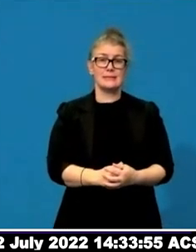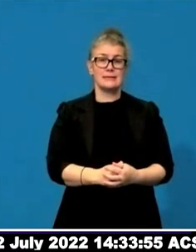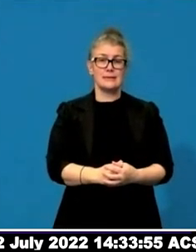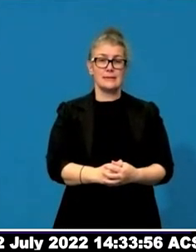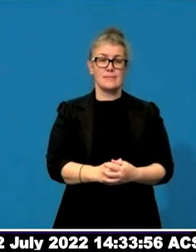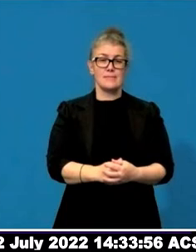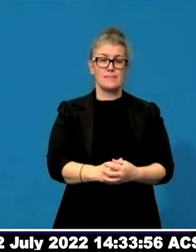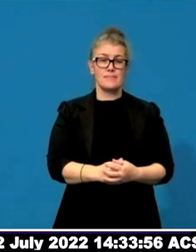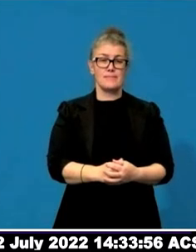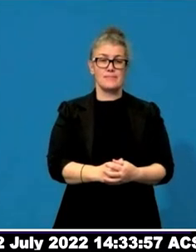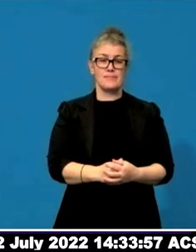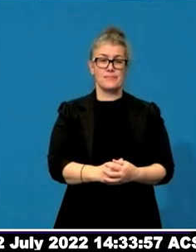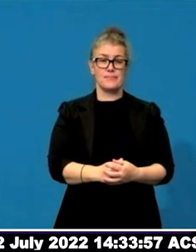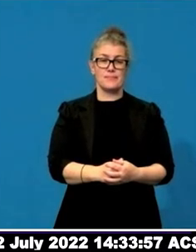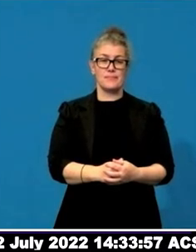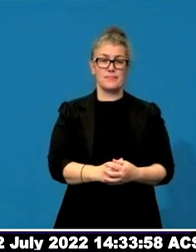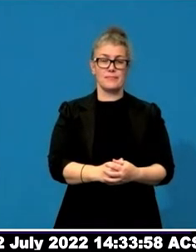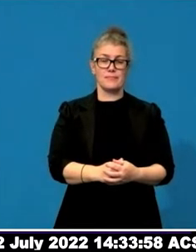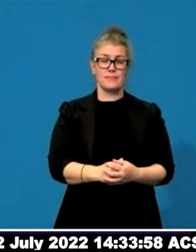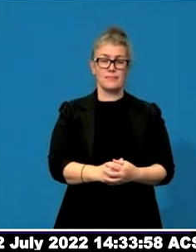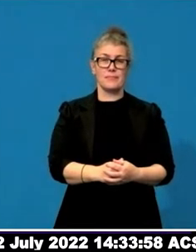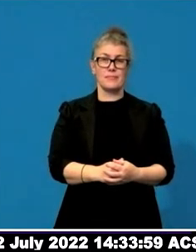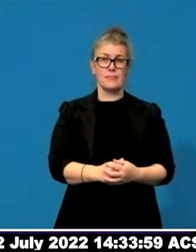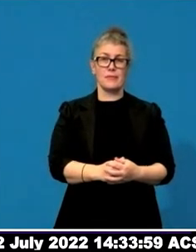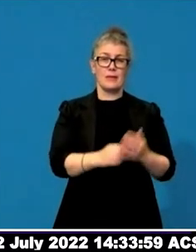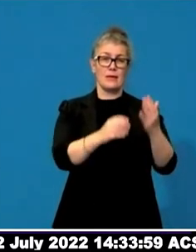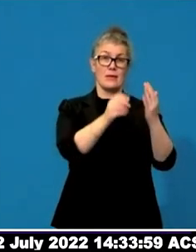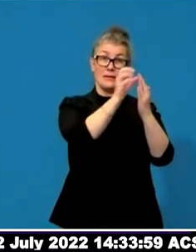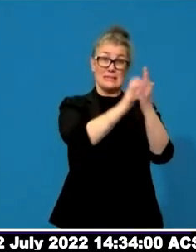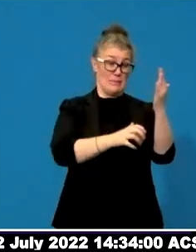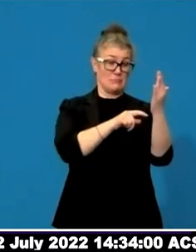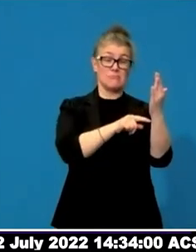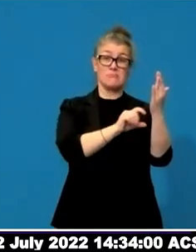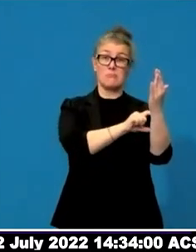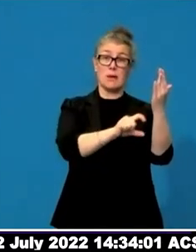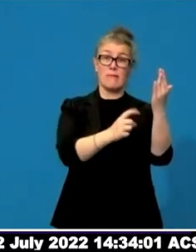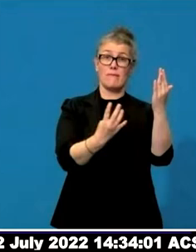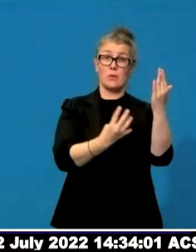You also indicate in your statement at paragraph 14 that the word "disability"